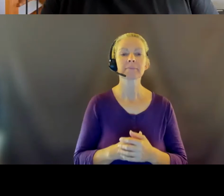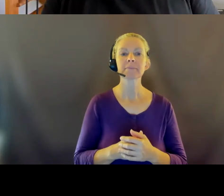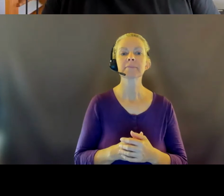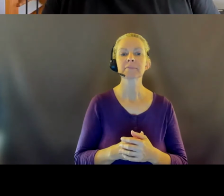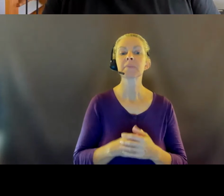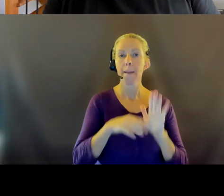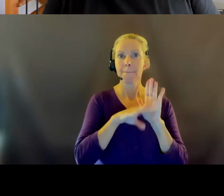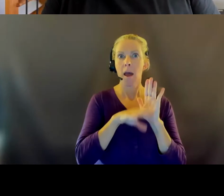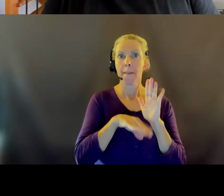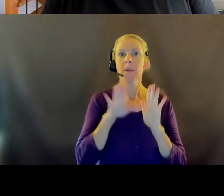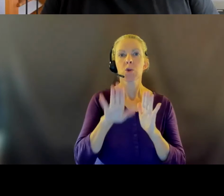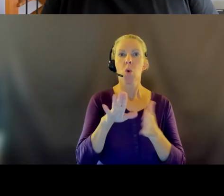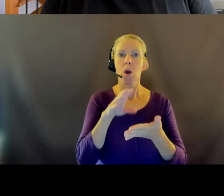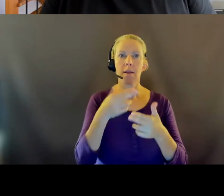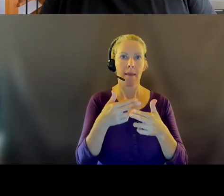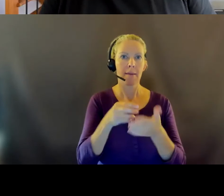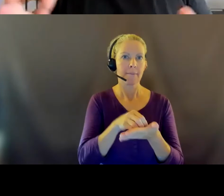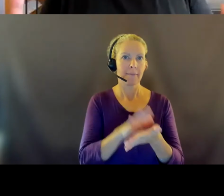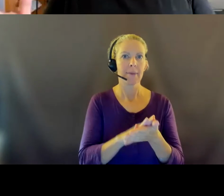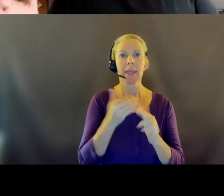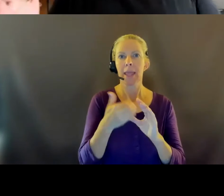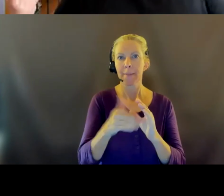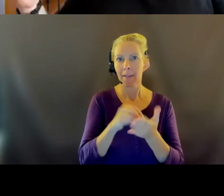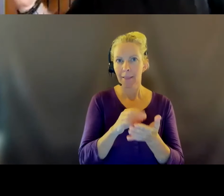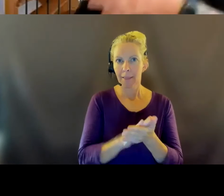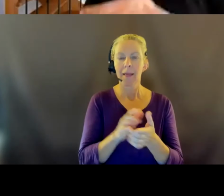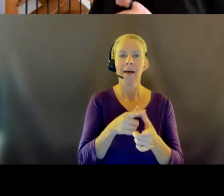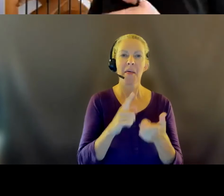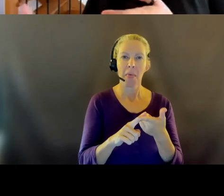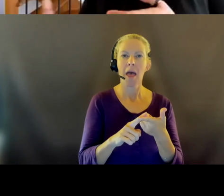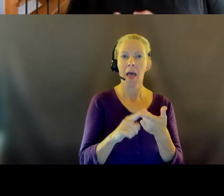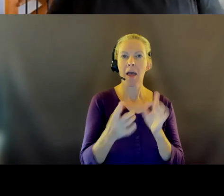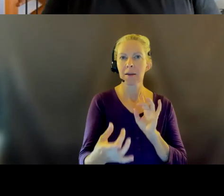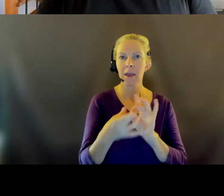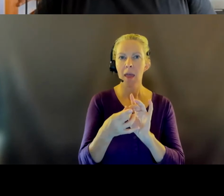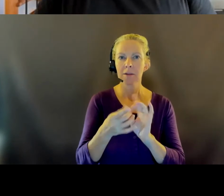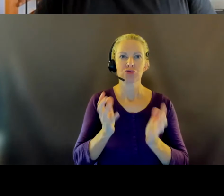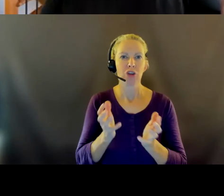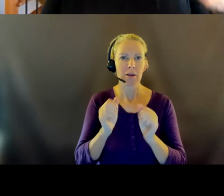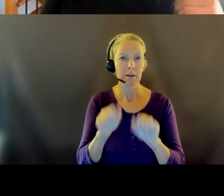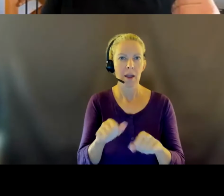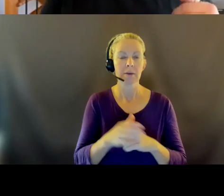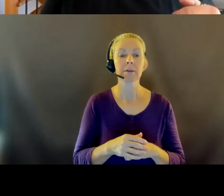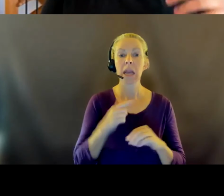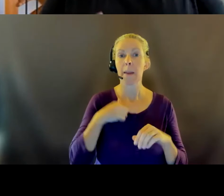bottom so we can have the conversation. What I give you in return is the result of your test.